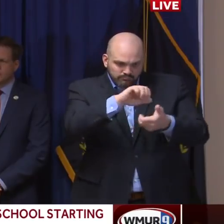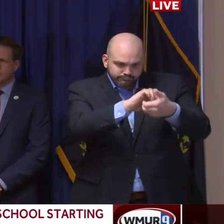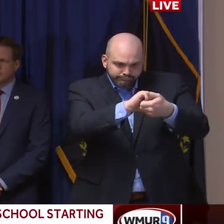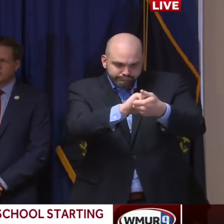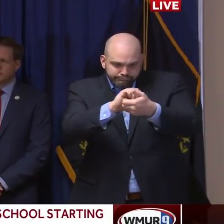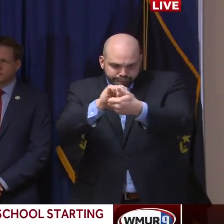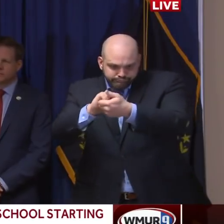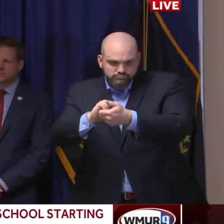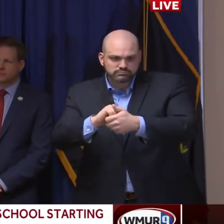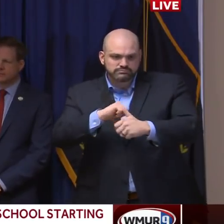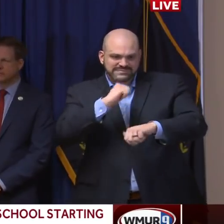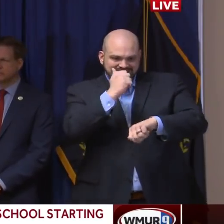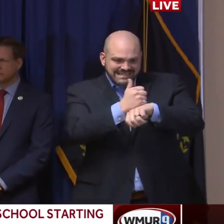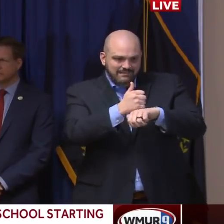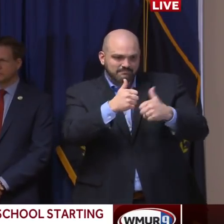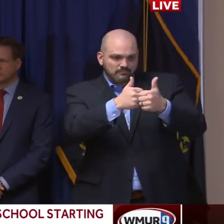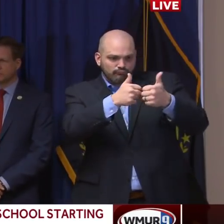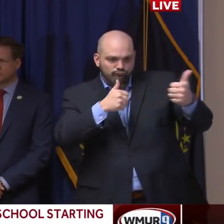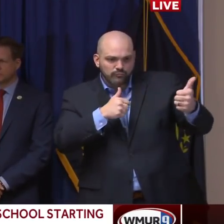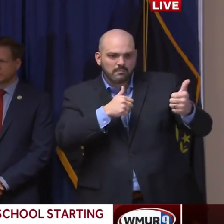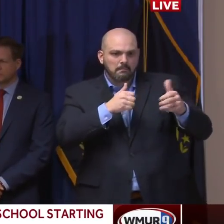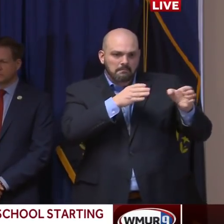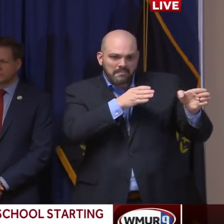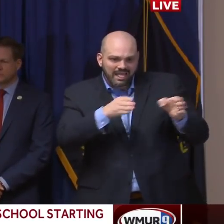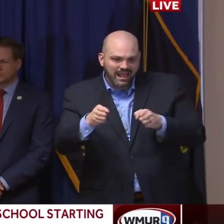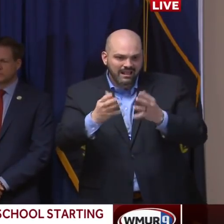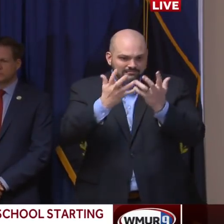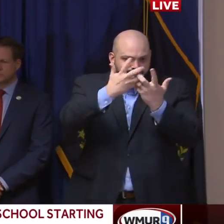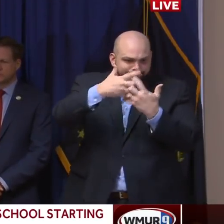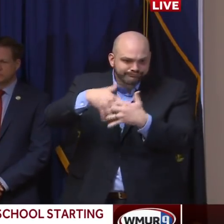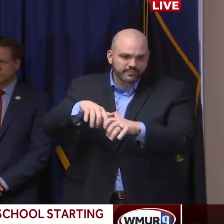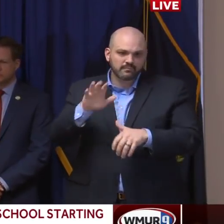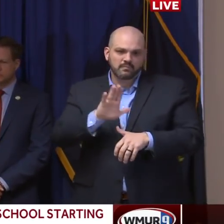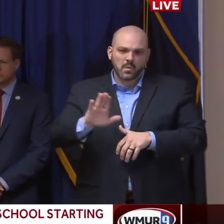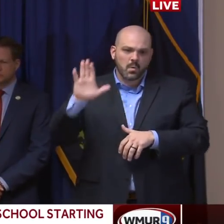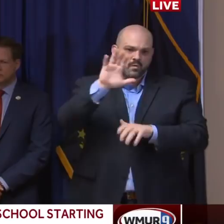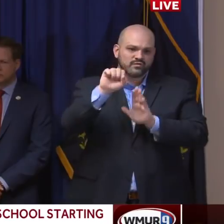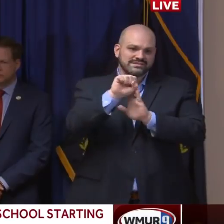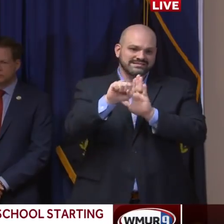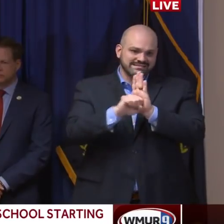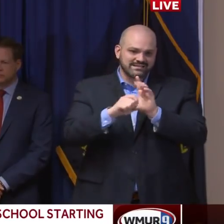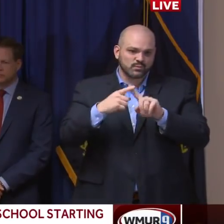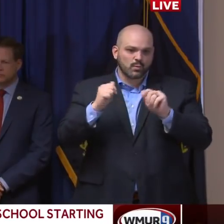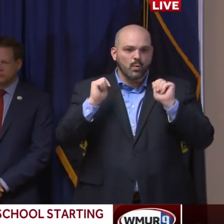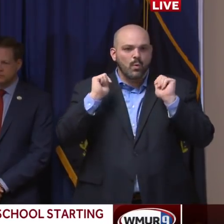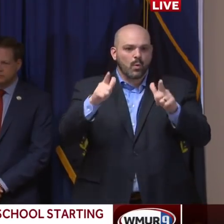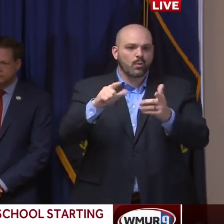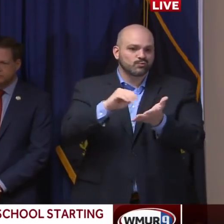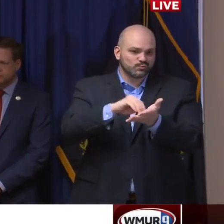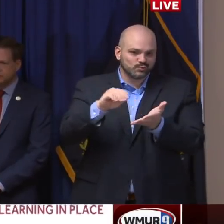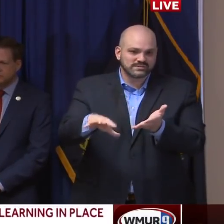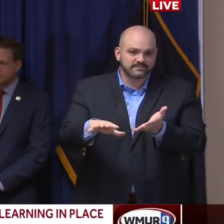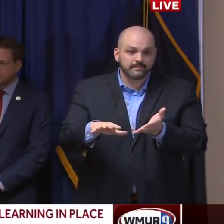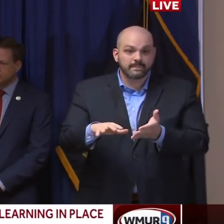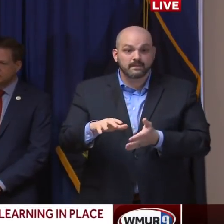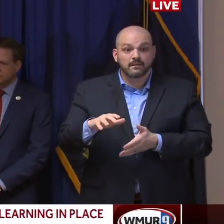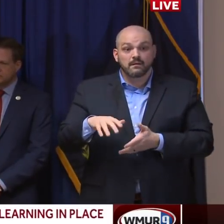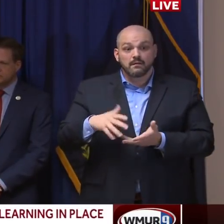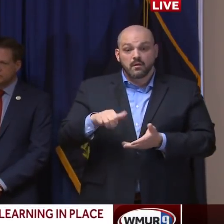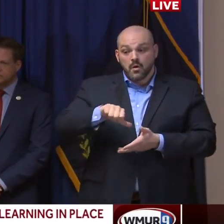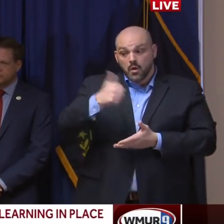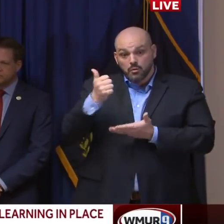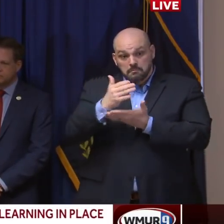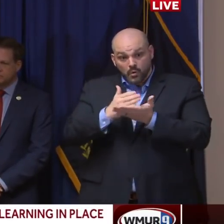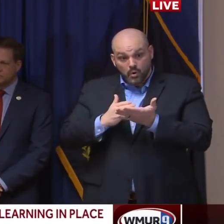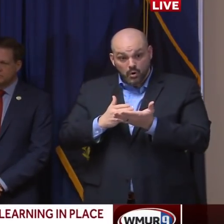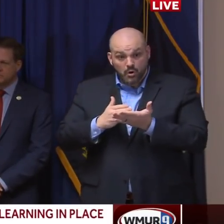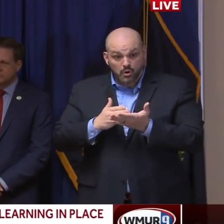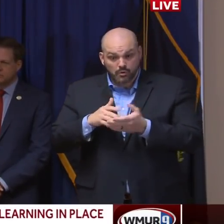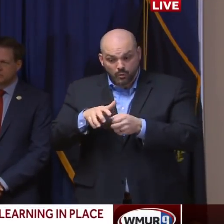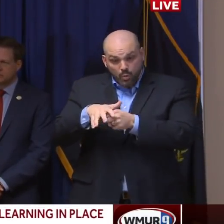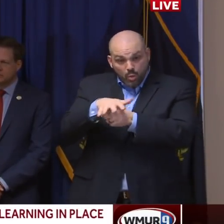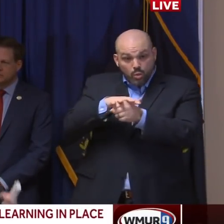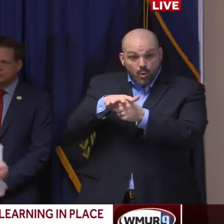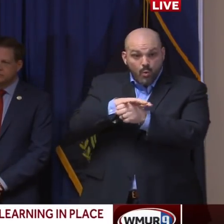I WILL TELL YOU THAT WE HAVE WORKED WITH THEM LOCALLY TO BE ABLE TO IMPLEMENT THESE PLANS AND MAKE THOSE UBIQUITOUS THROUGHOUT THE STATE TO ALL OF OUR STUDENTS.